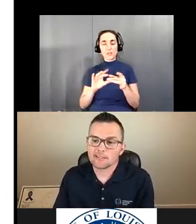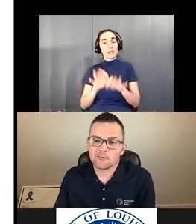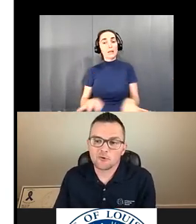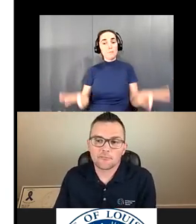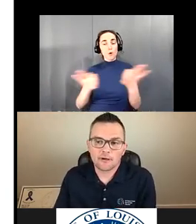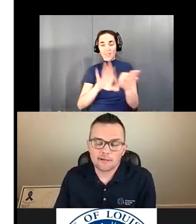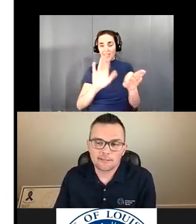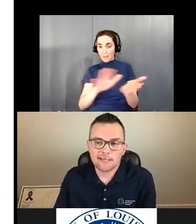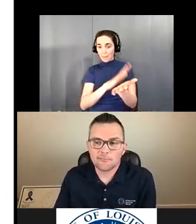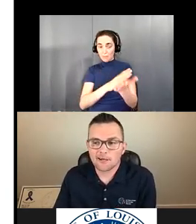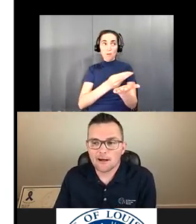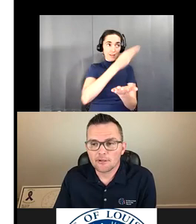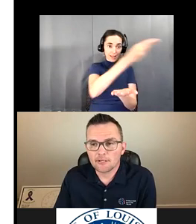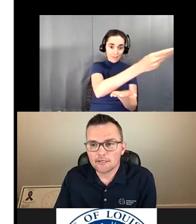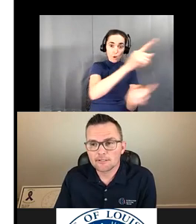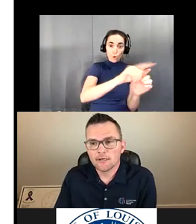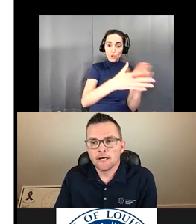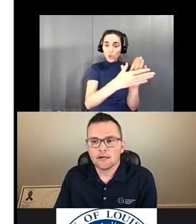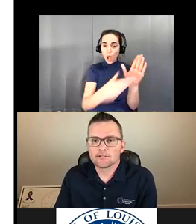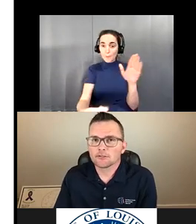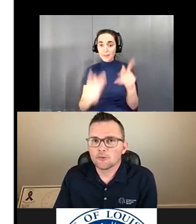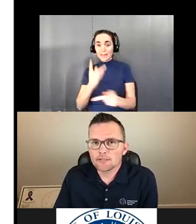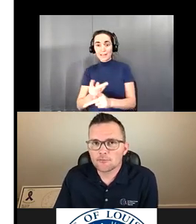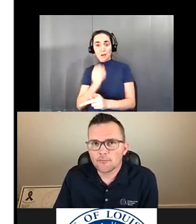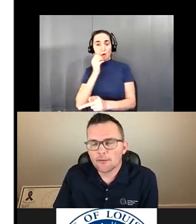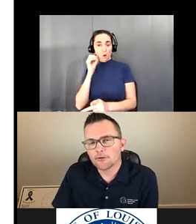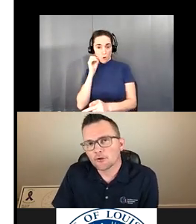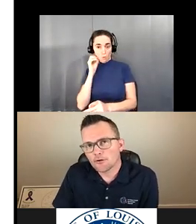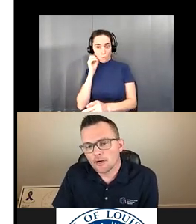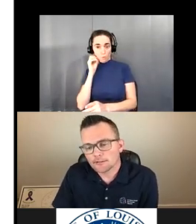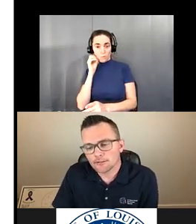important to keep a copy of this tucked away somewhere maybe in your glove box and your